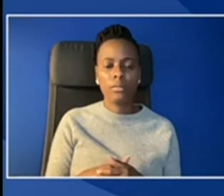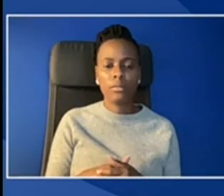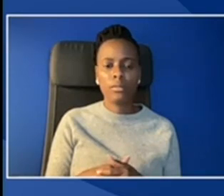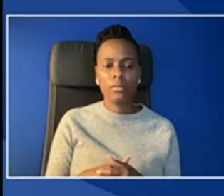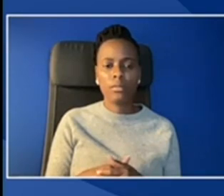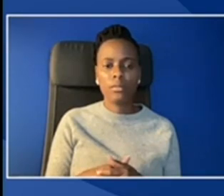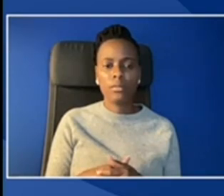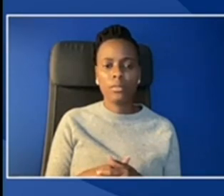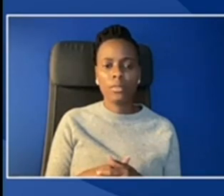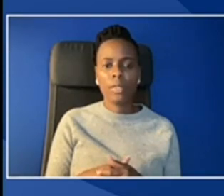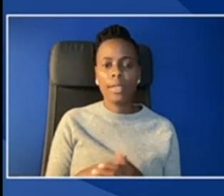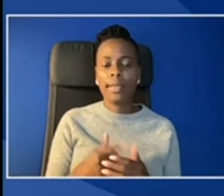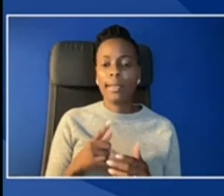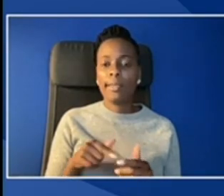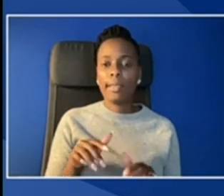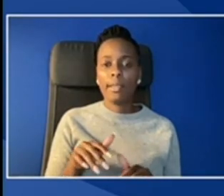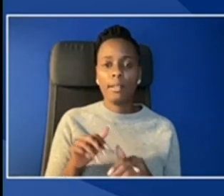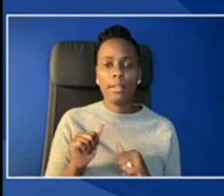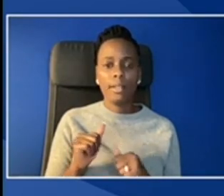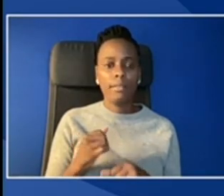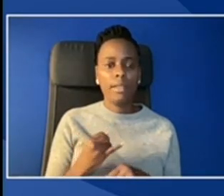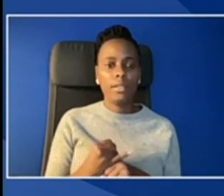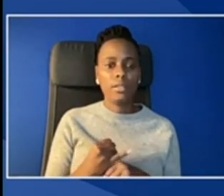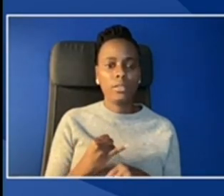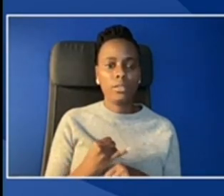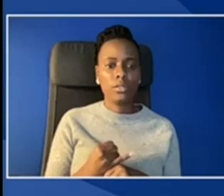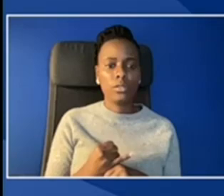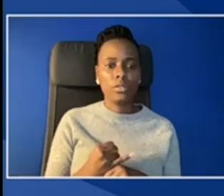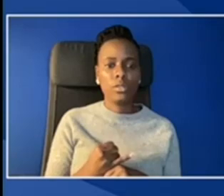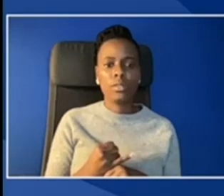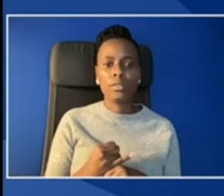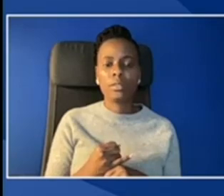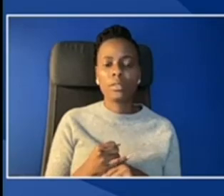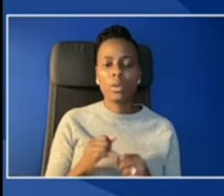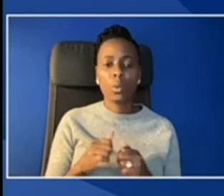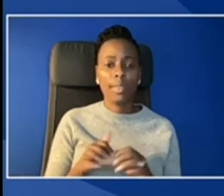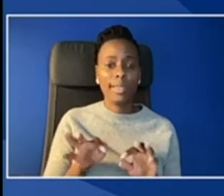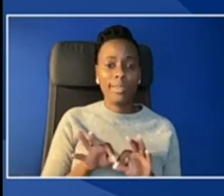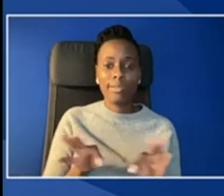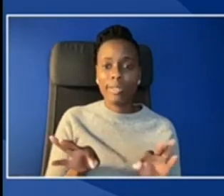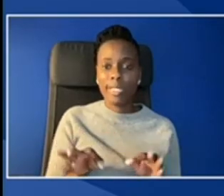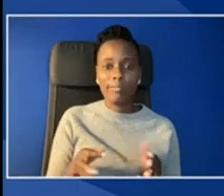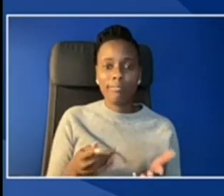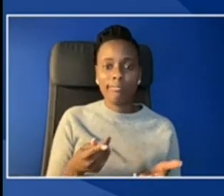with a degree that doesn't hold much weight with an institution that no longer